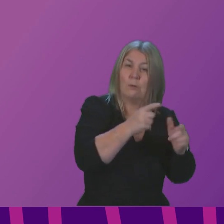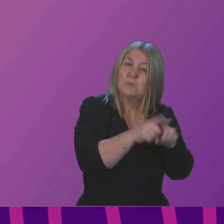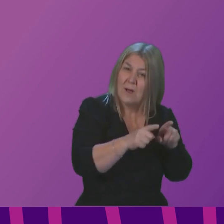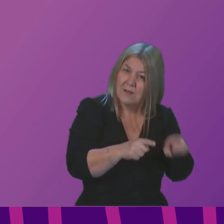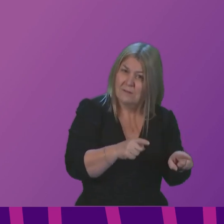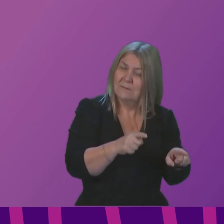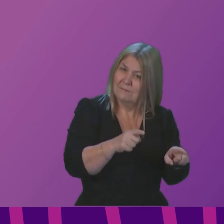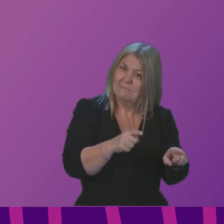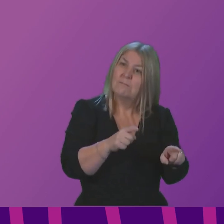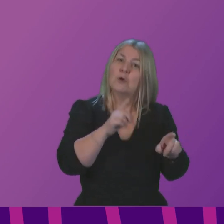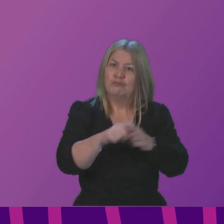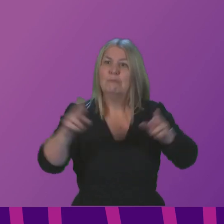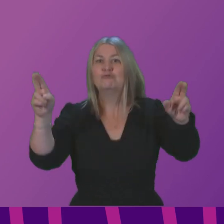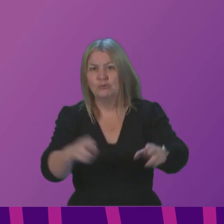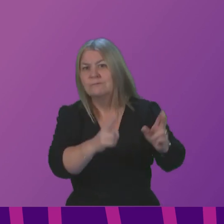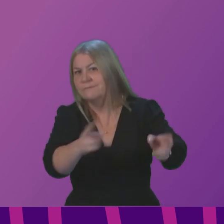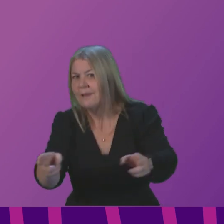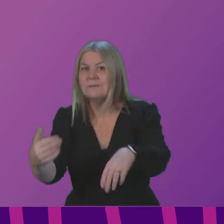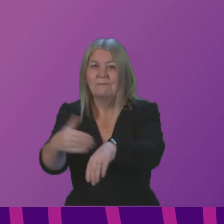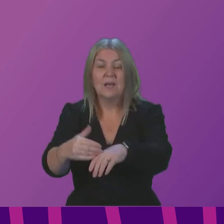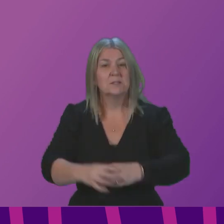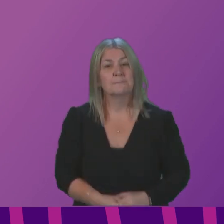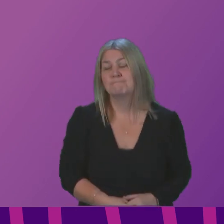and what level they should be?